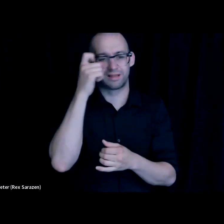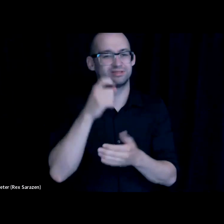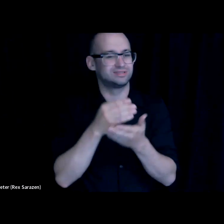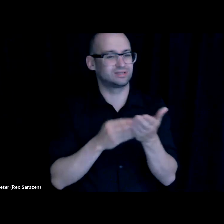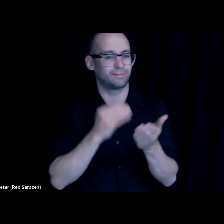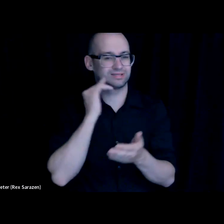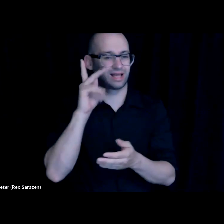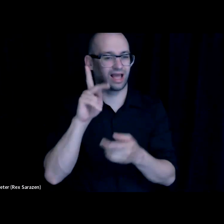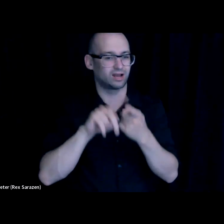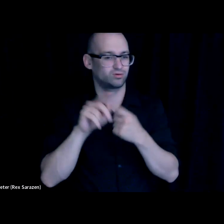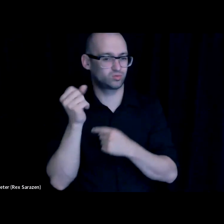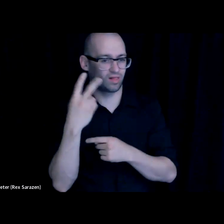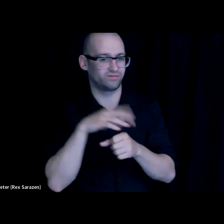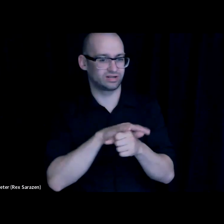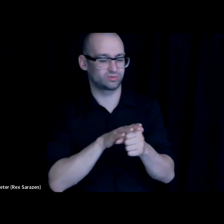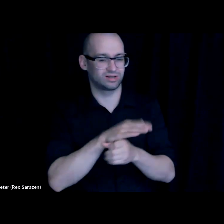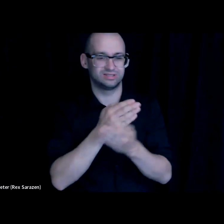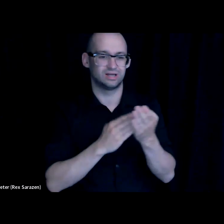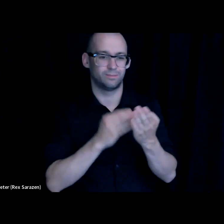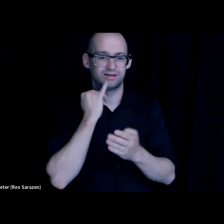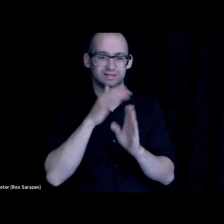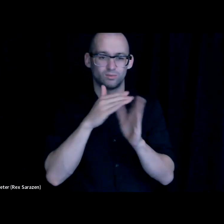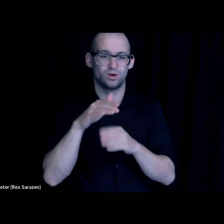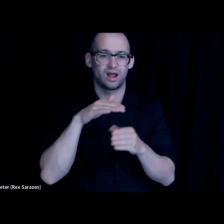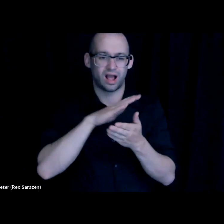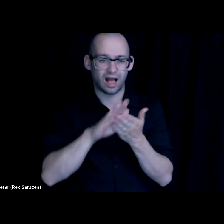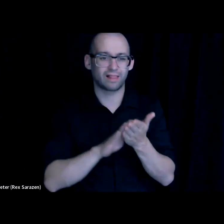districts; others are in community college districts and nonprofits and libraries. I